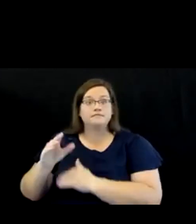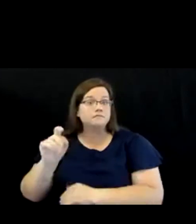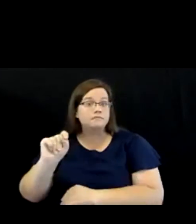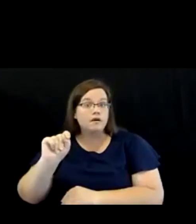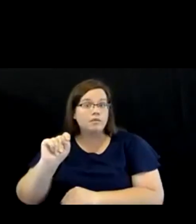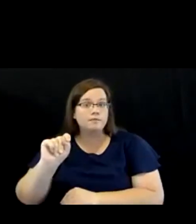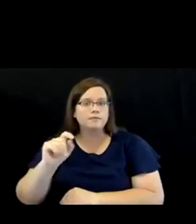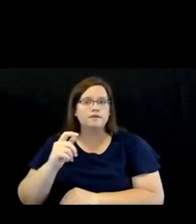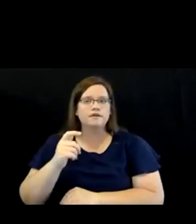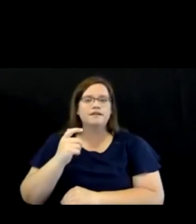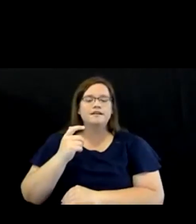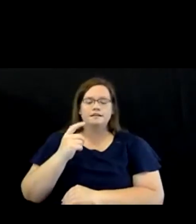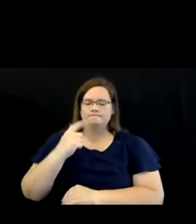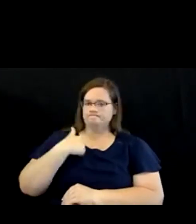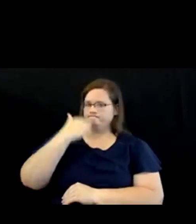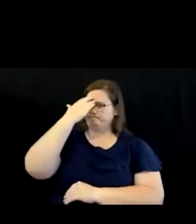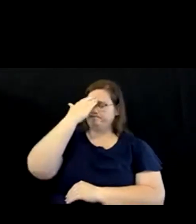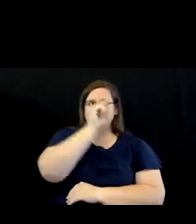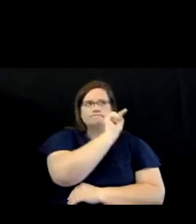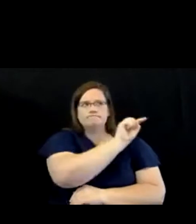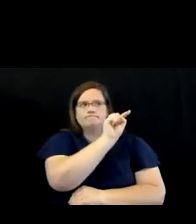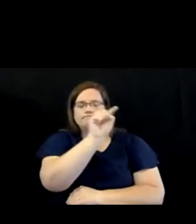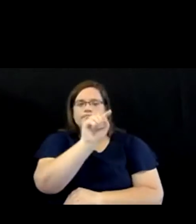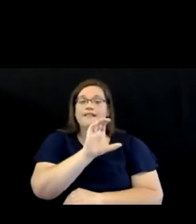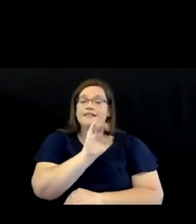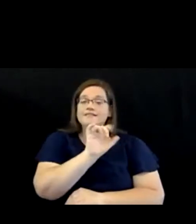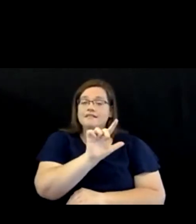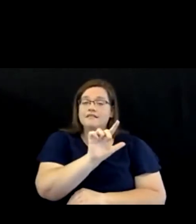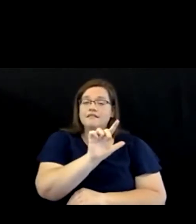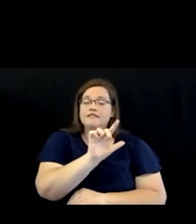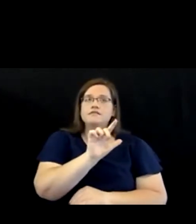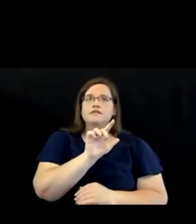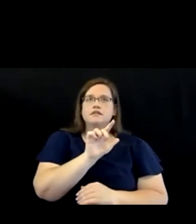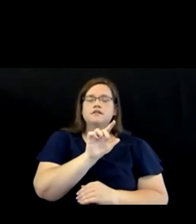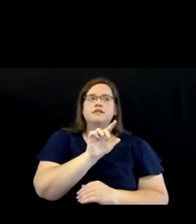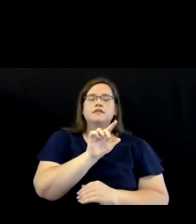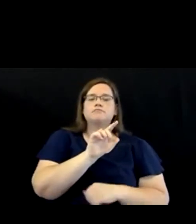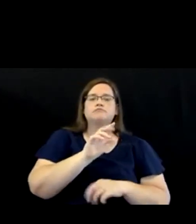I'm also aware of CILs that are on call or who have worked with state